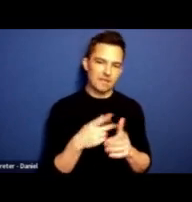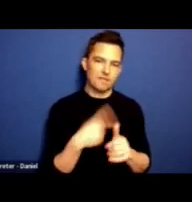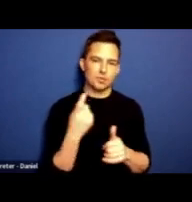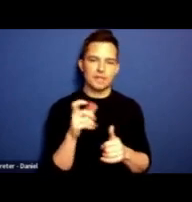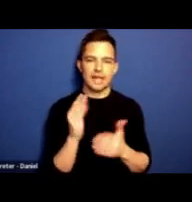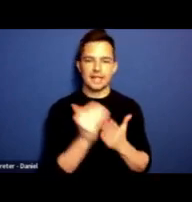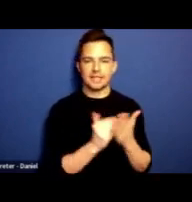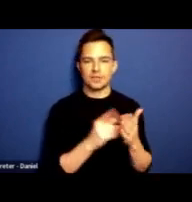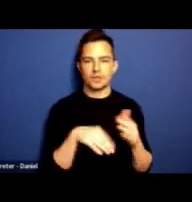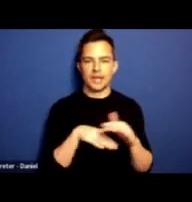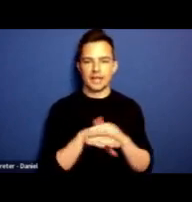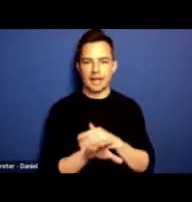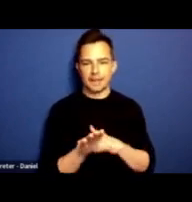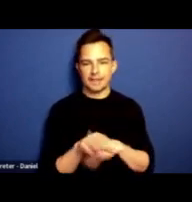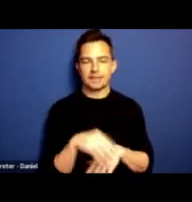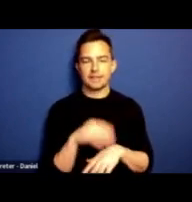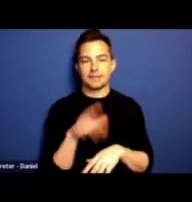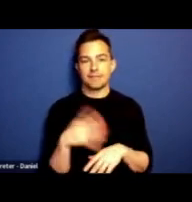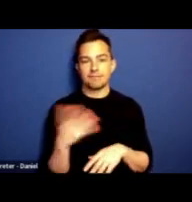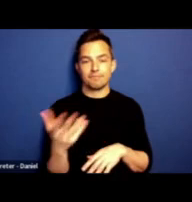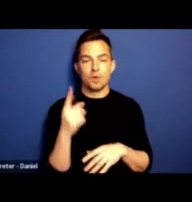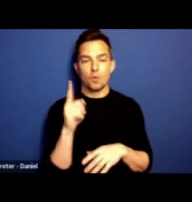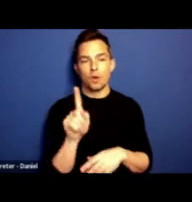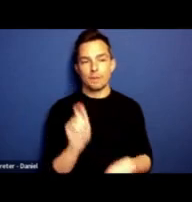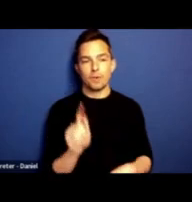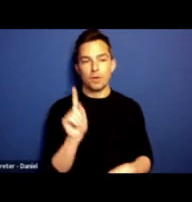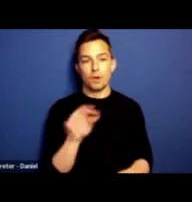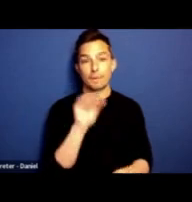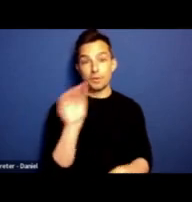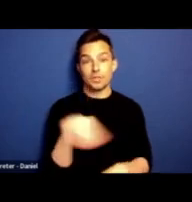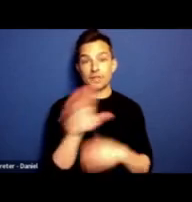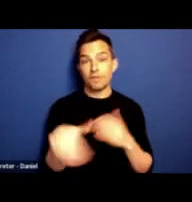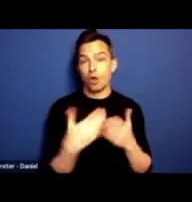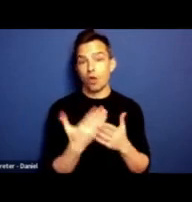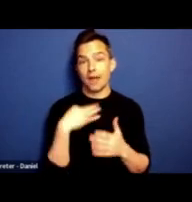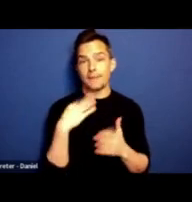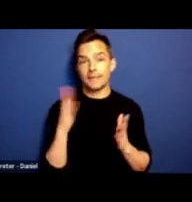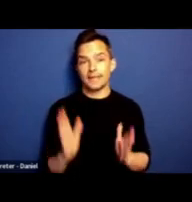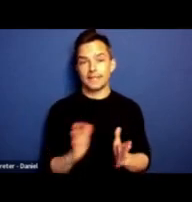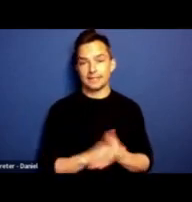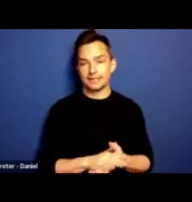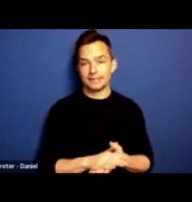when they came in was 1.1% of all applicants. Now that same